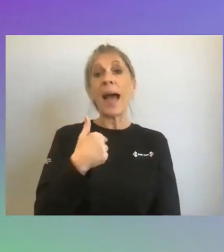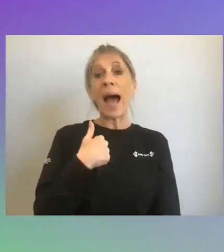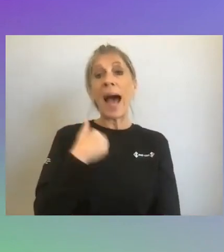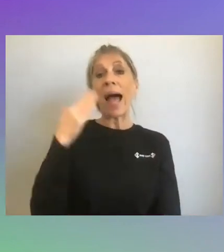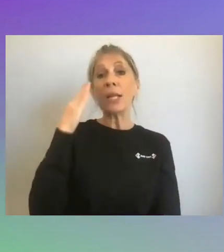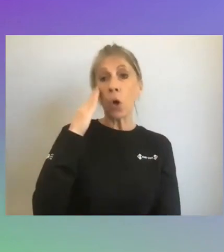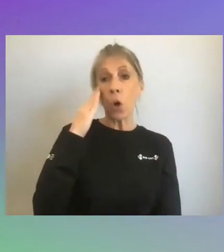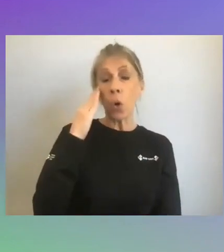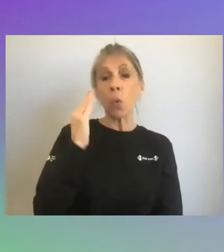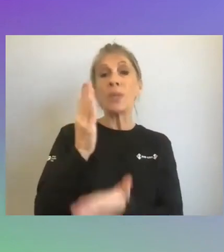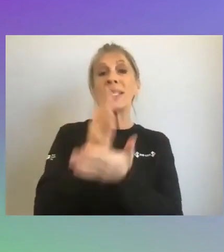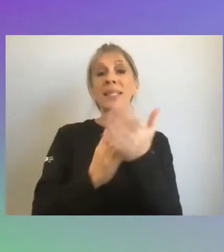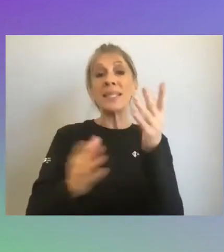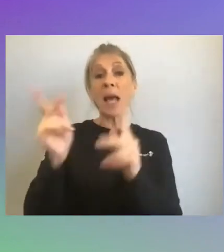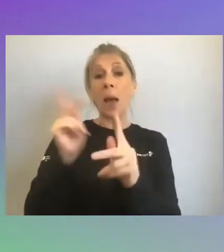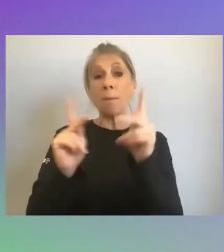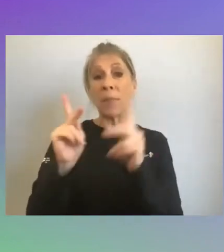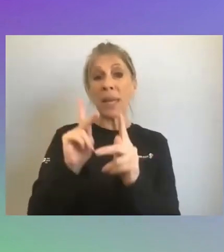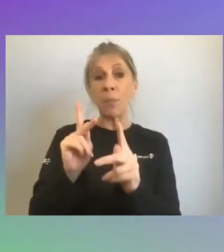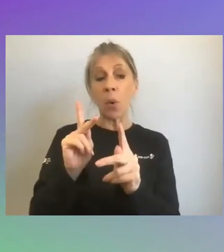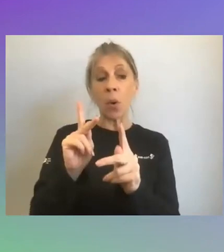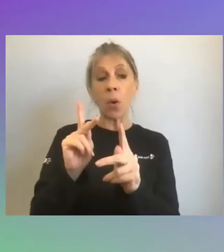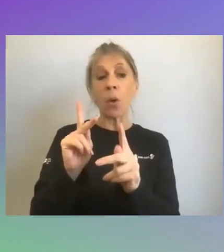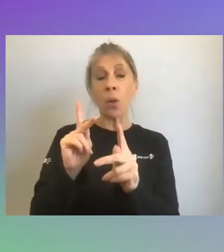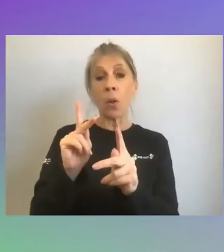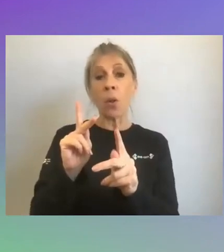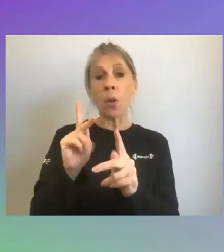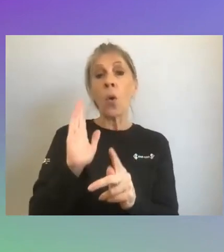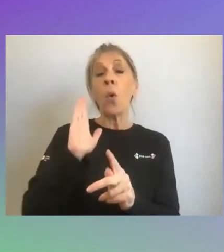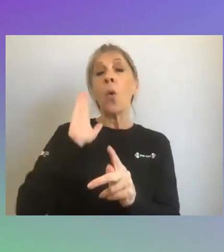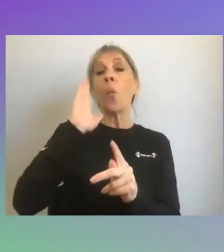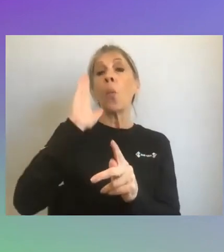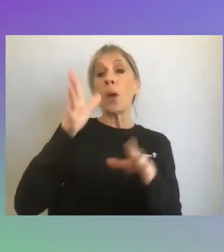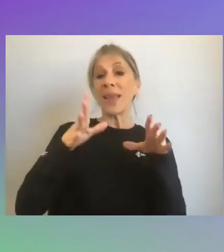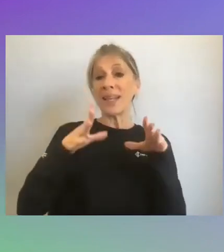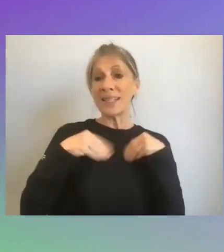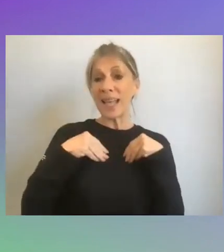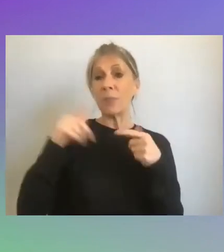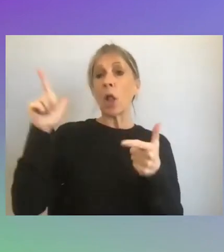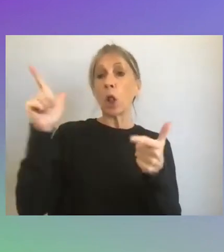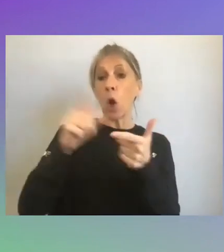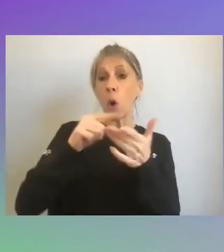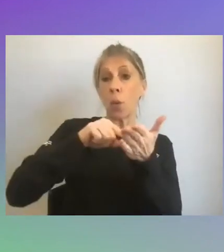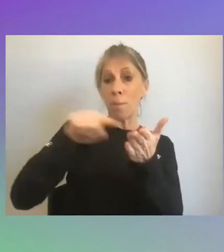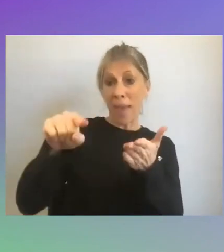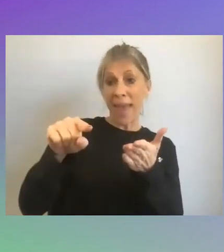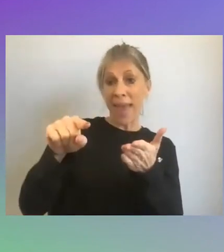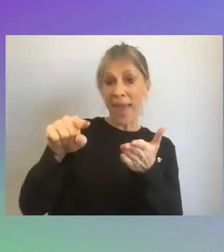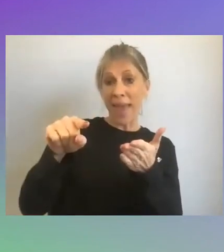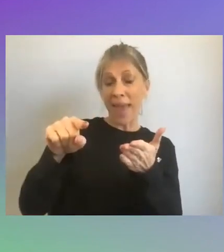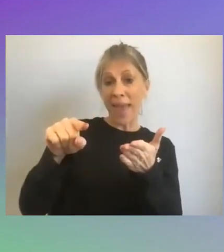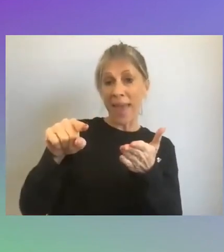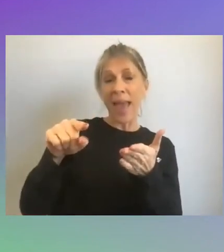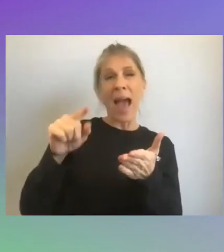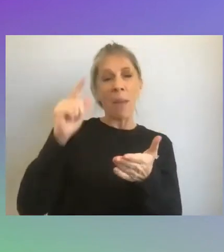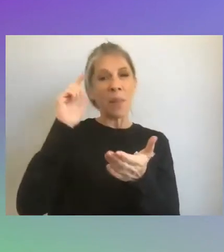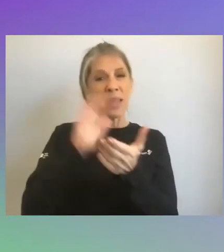people will take, um, a lower pay rate to, to and I believe